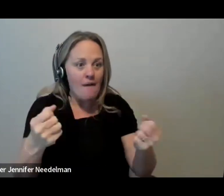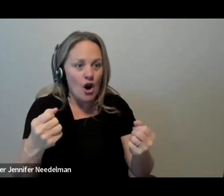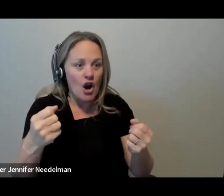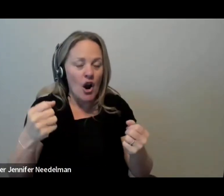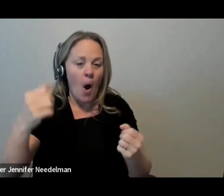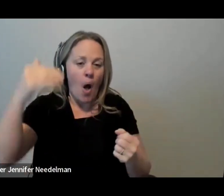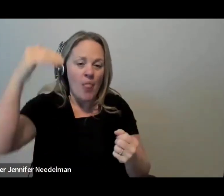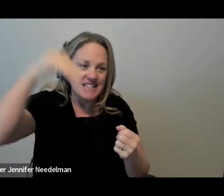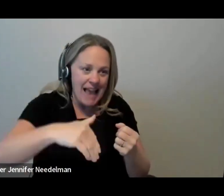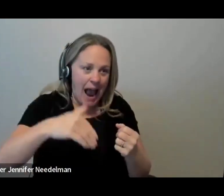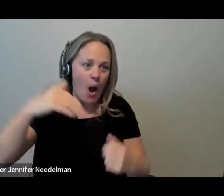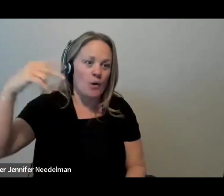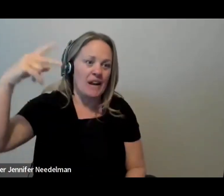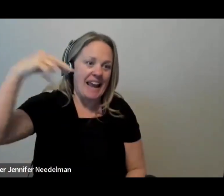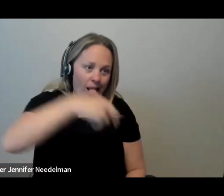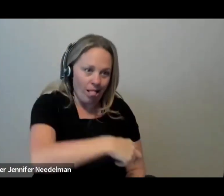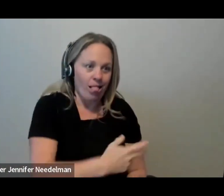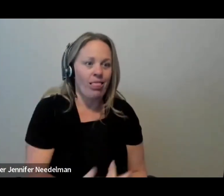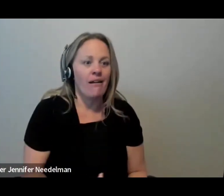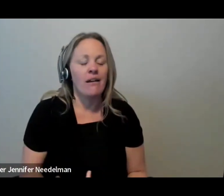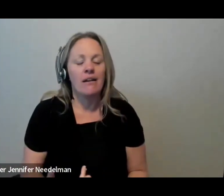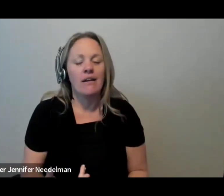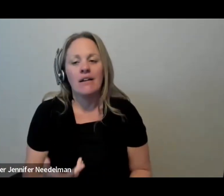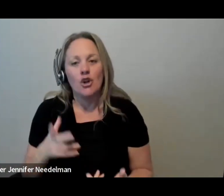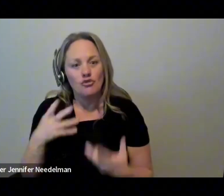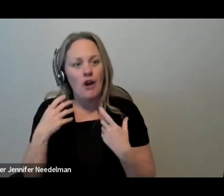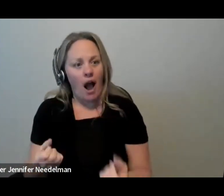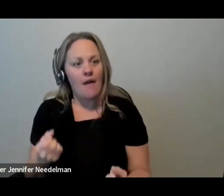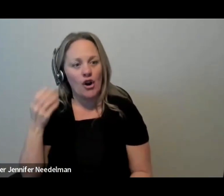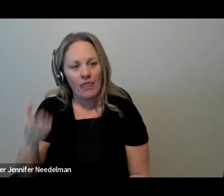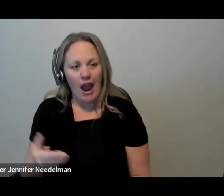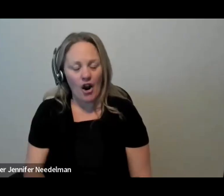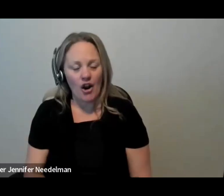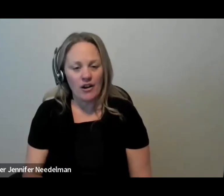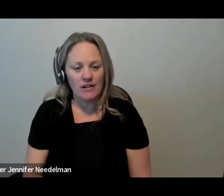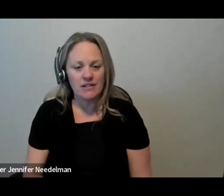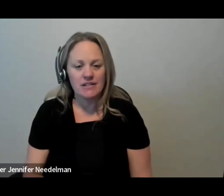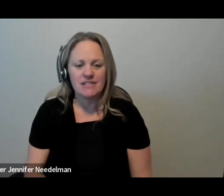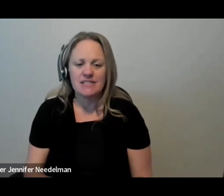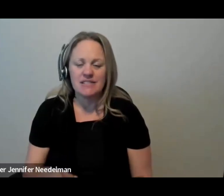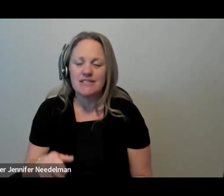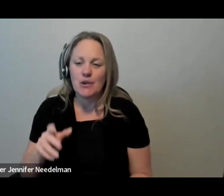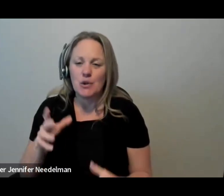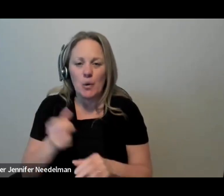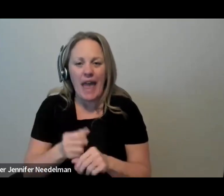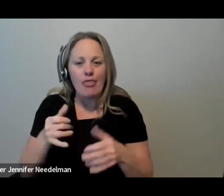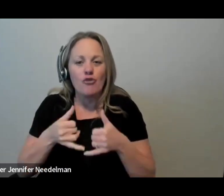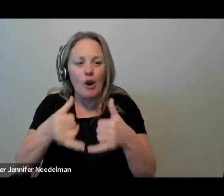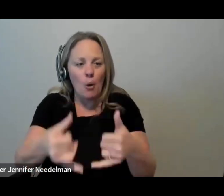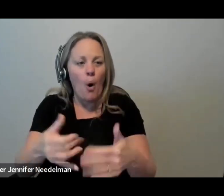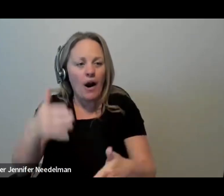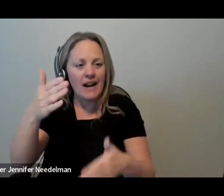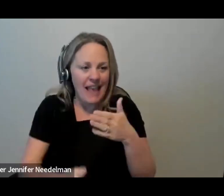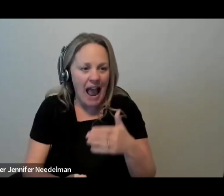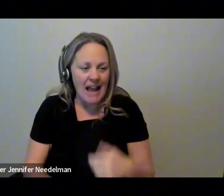'cause there's gonna be times we make mistakes and like, Shyanne, I really appreciate you mentioning, you know, let's give each other some grace.